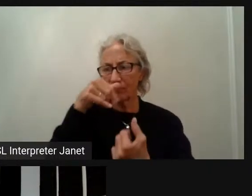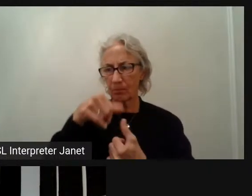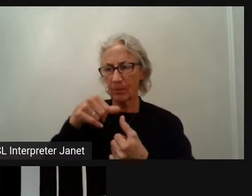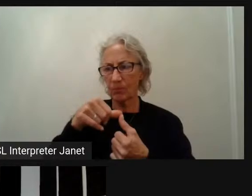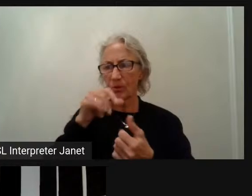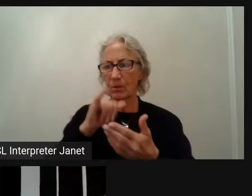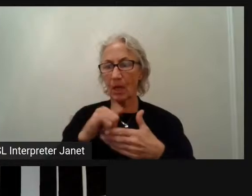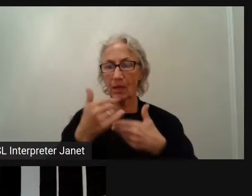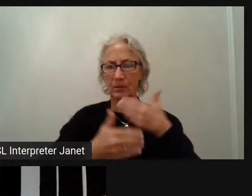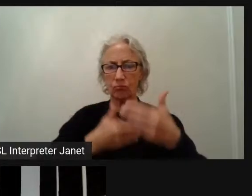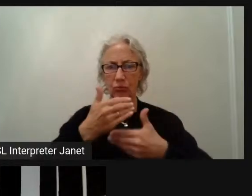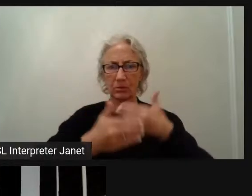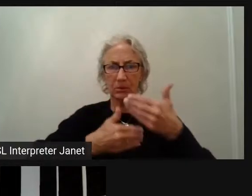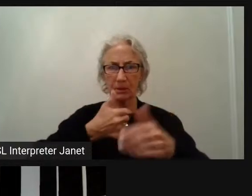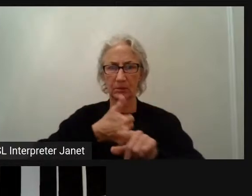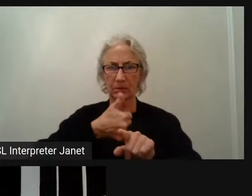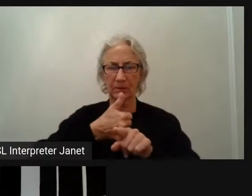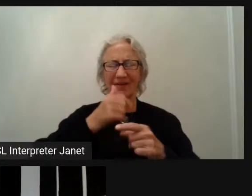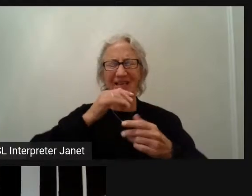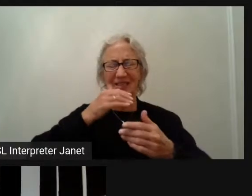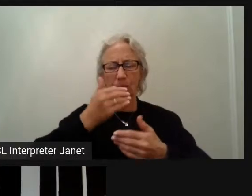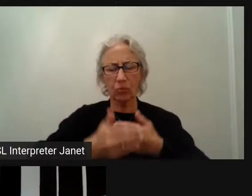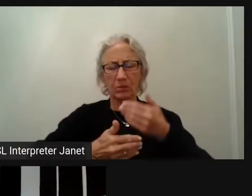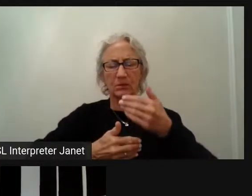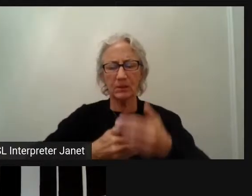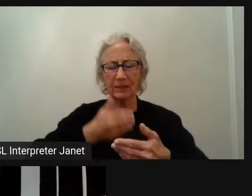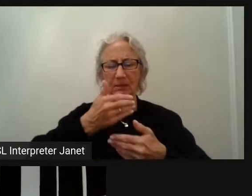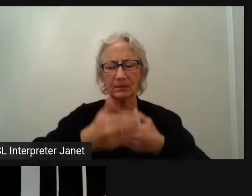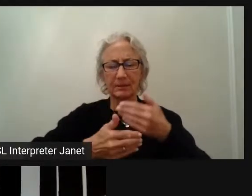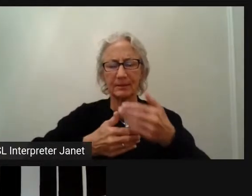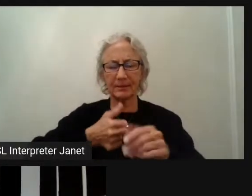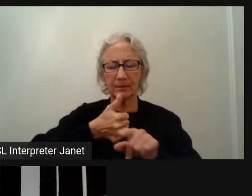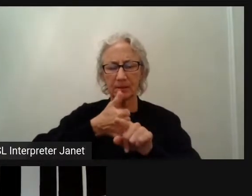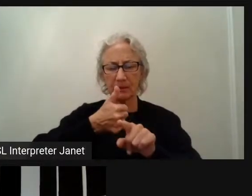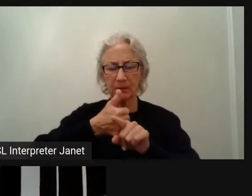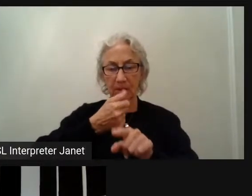The thing about accessibility is we have to remember that it is a process. Is a process.